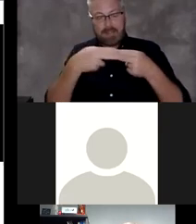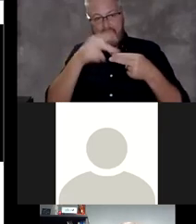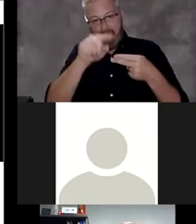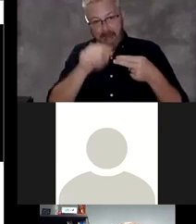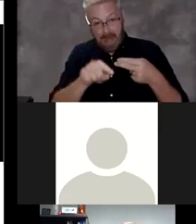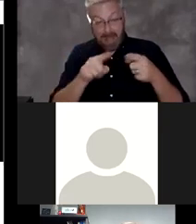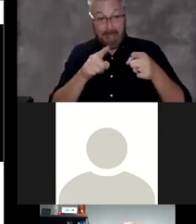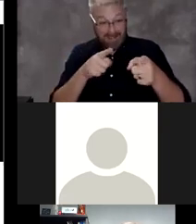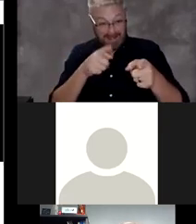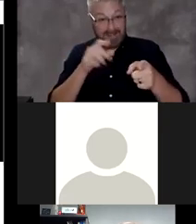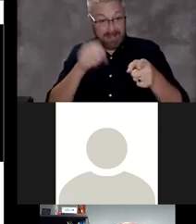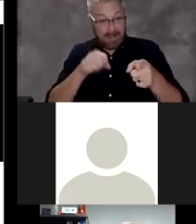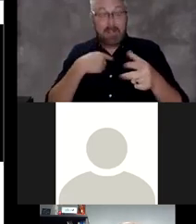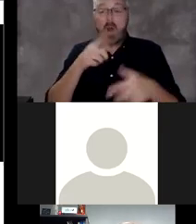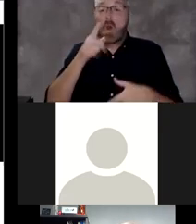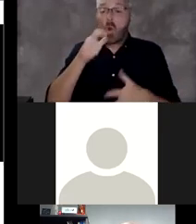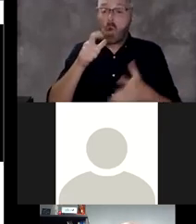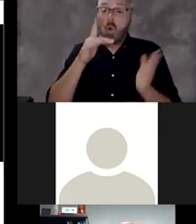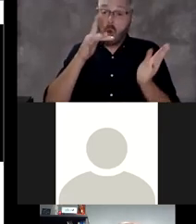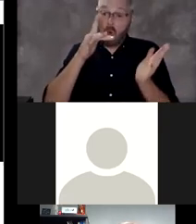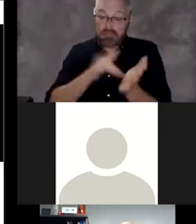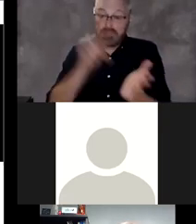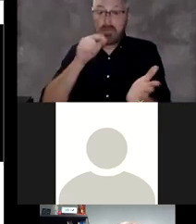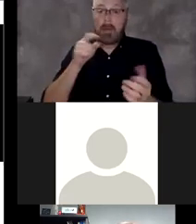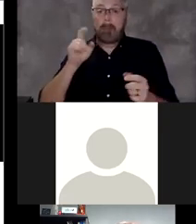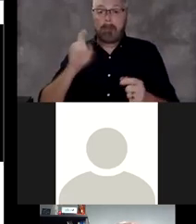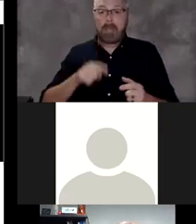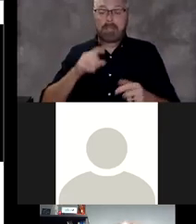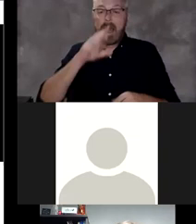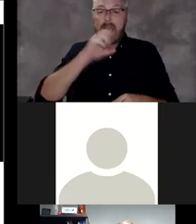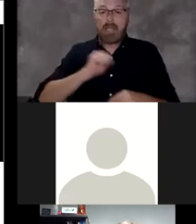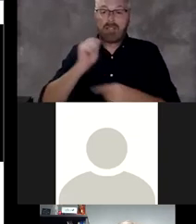SO THE PERSON COMMITTING THE ACT MUST BE 16 YEARS OR OLDER.